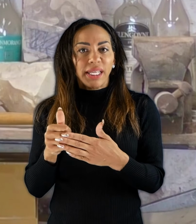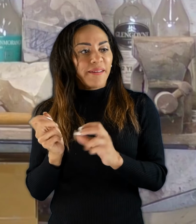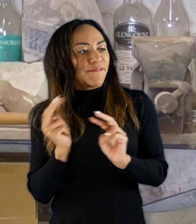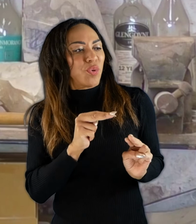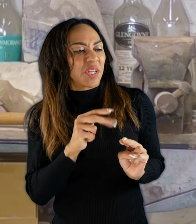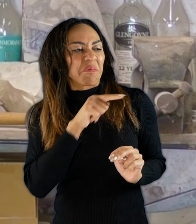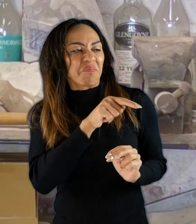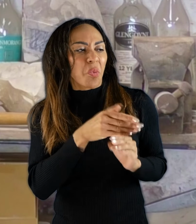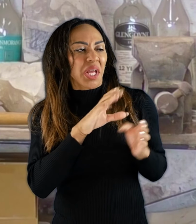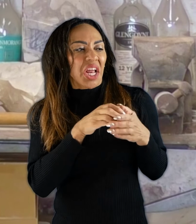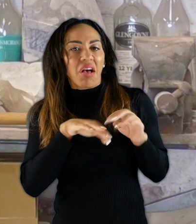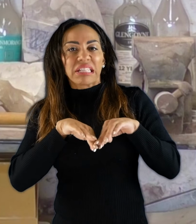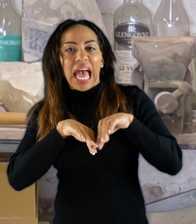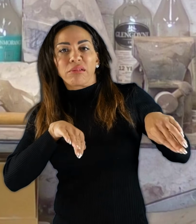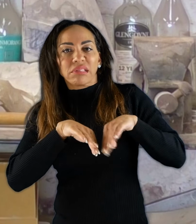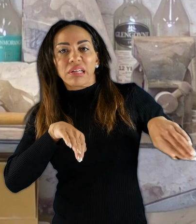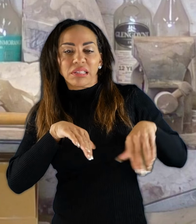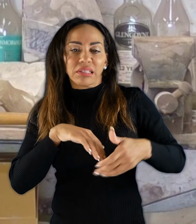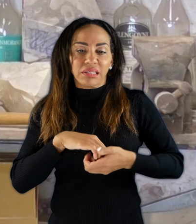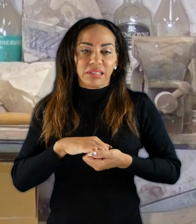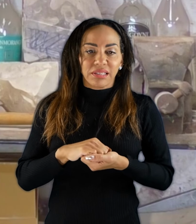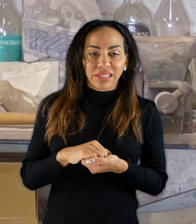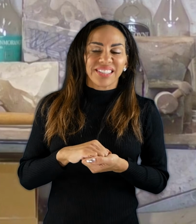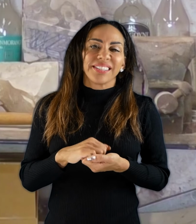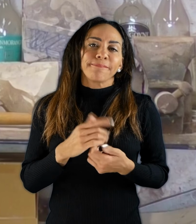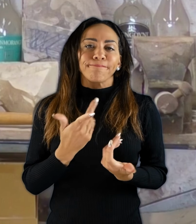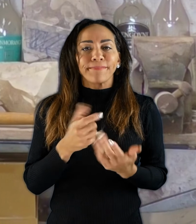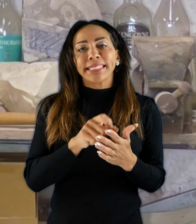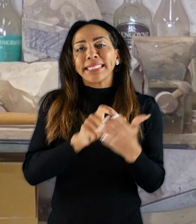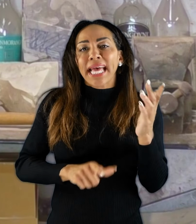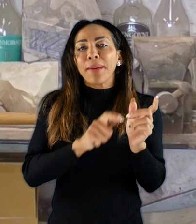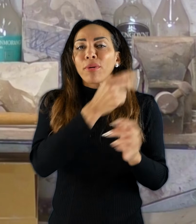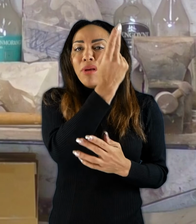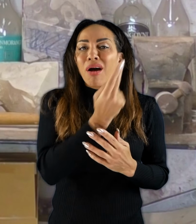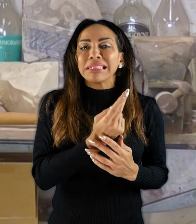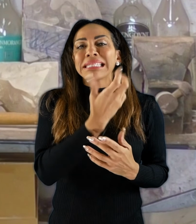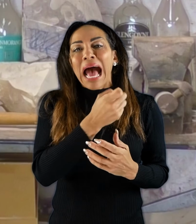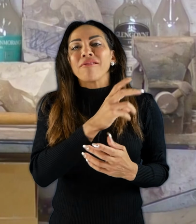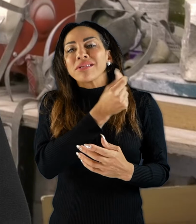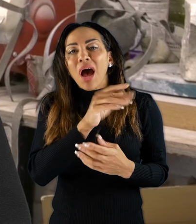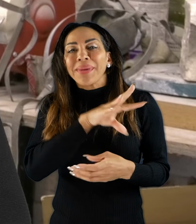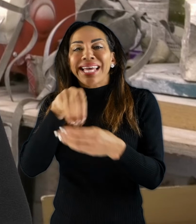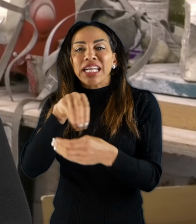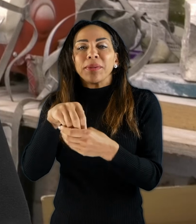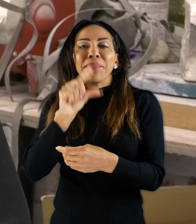tokenistic and superficial engagement with disabled artists. But I think the one thing I'd